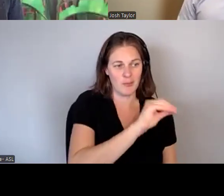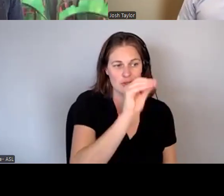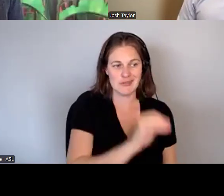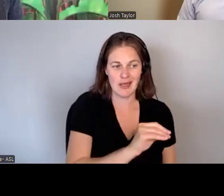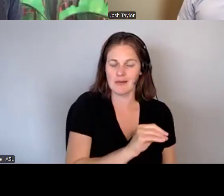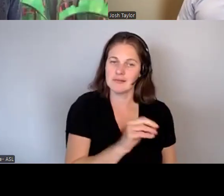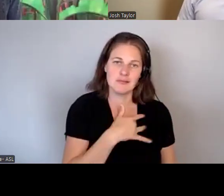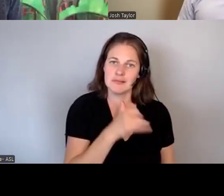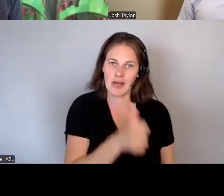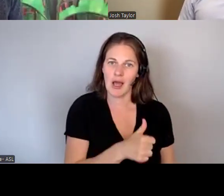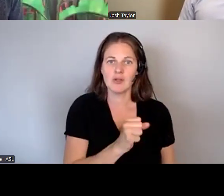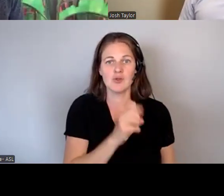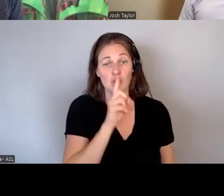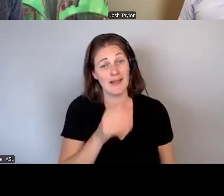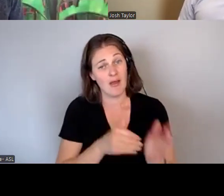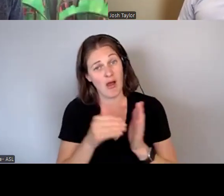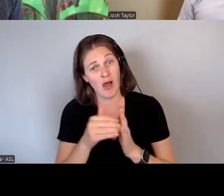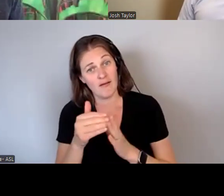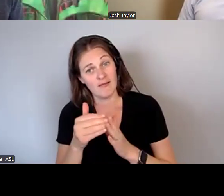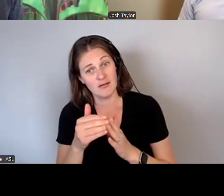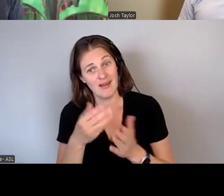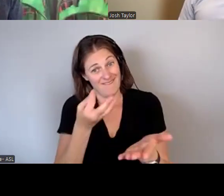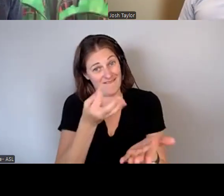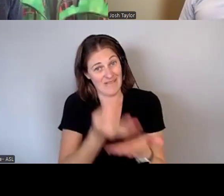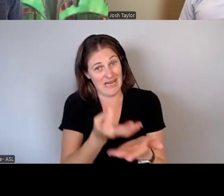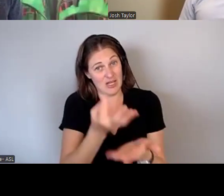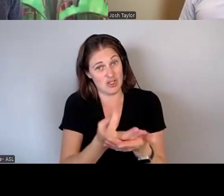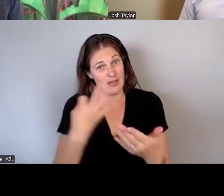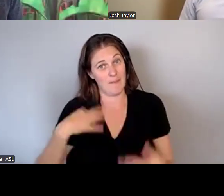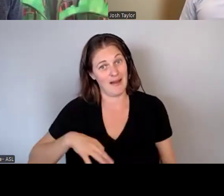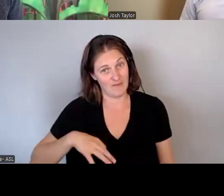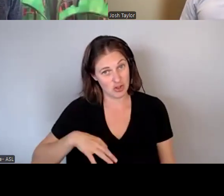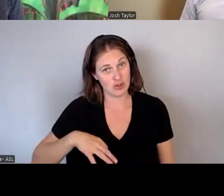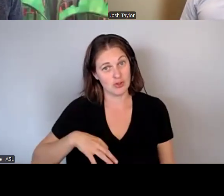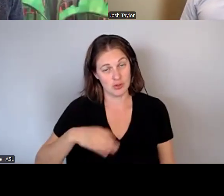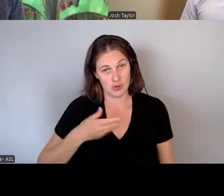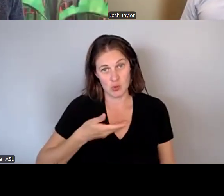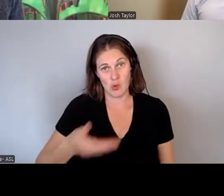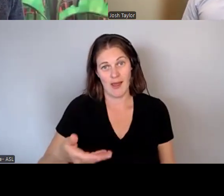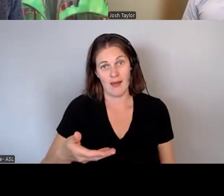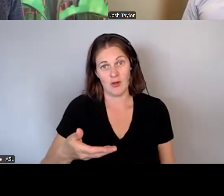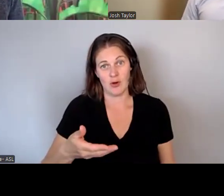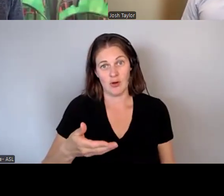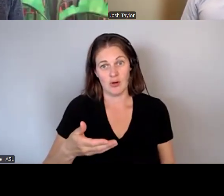So it's actually oftentimes financially beneficial to look at what is not getting done